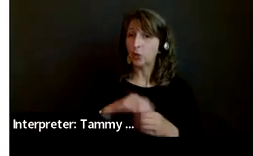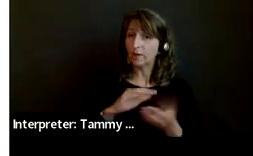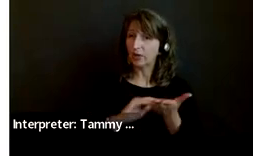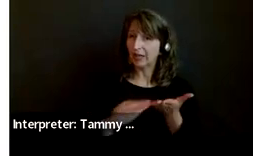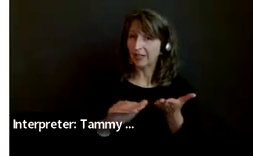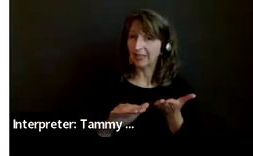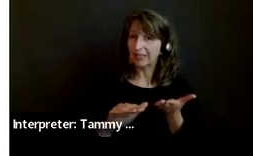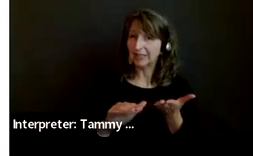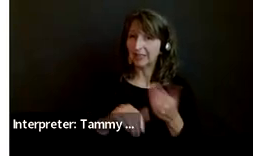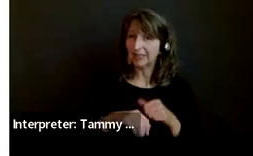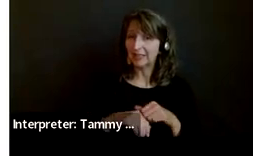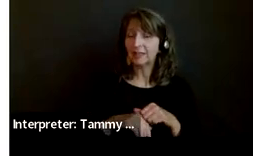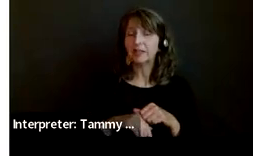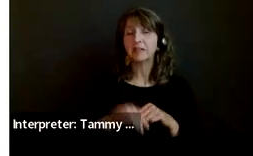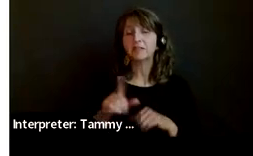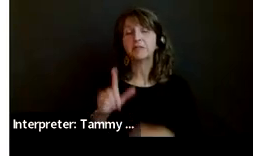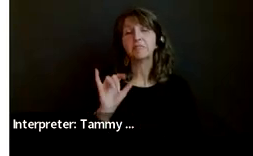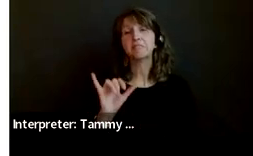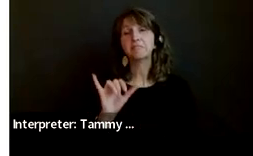That's a good question. I would follow the lead of the person you're supporting.